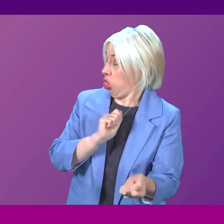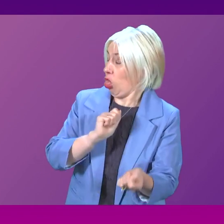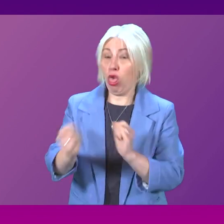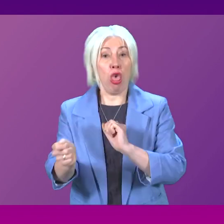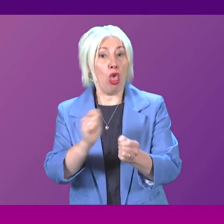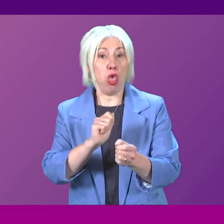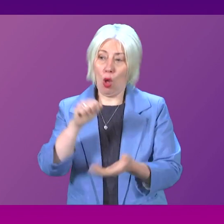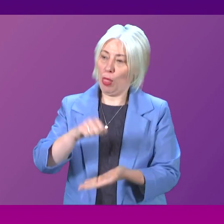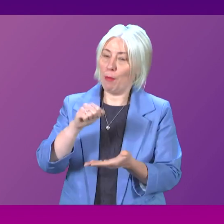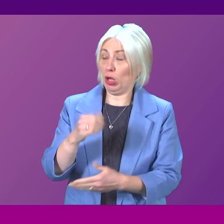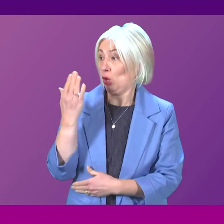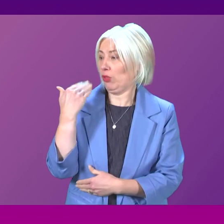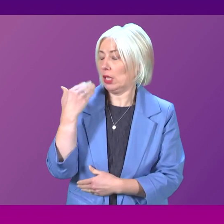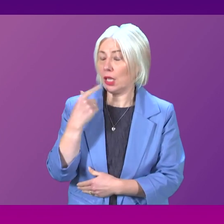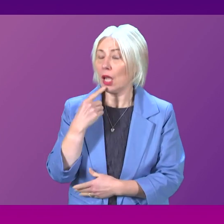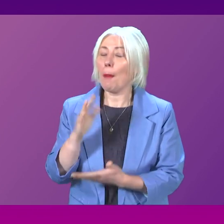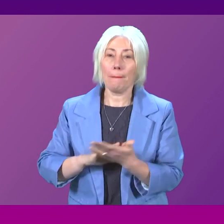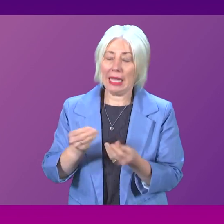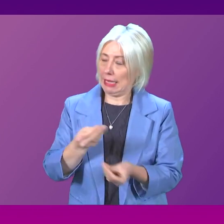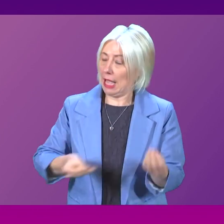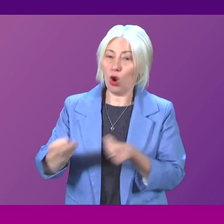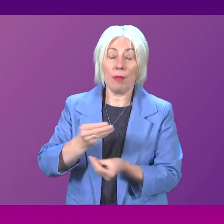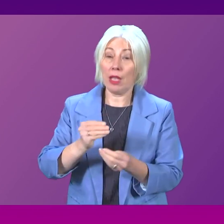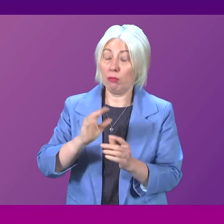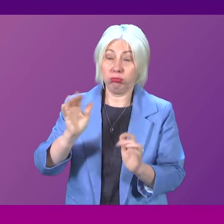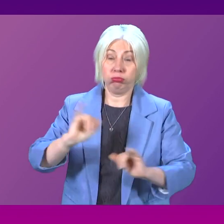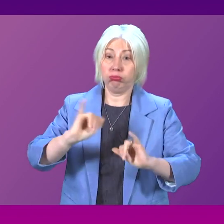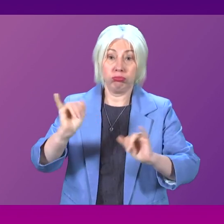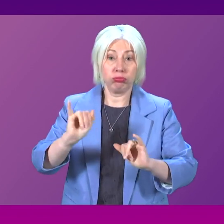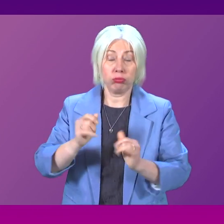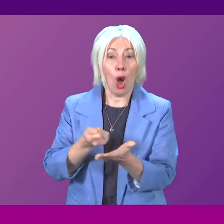weeks has led to economic turmoil, the withdrawal of mortgage products from the market, the